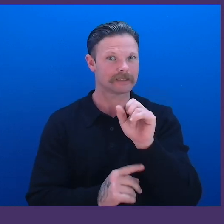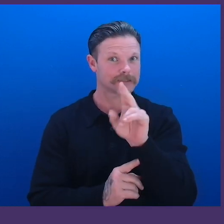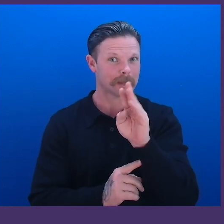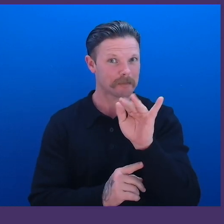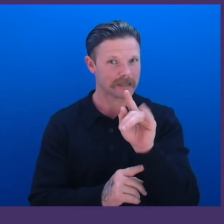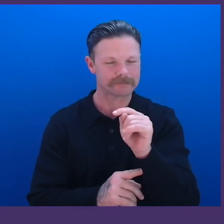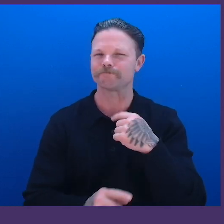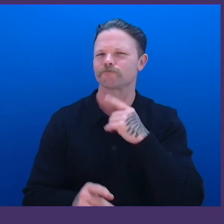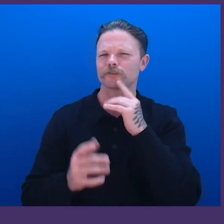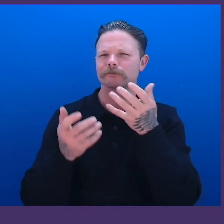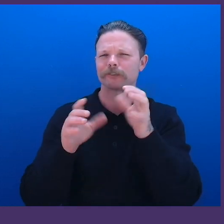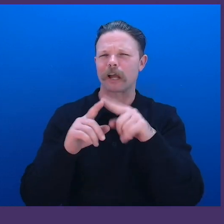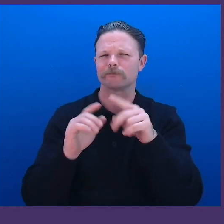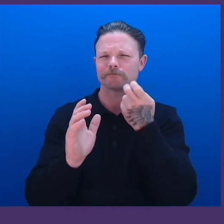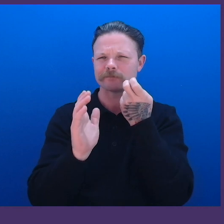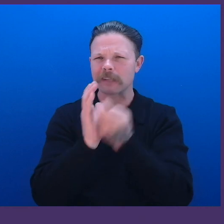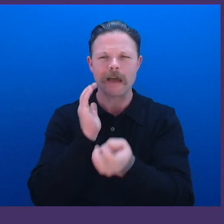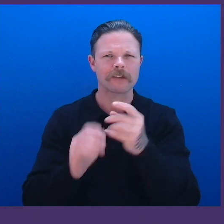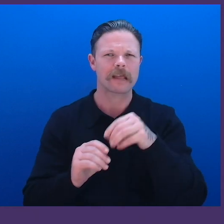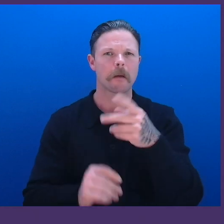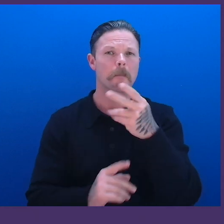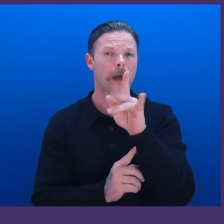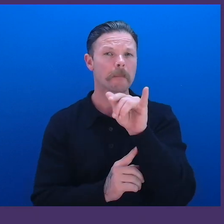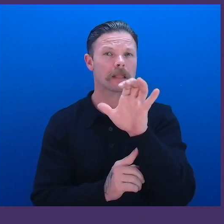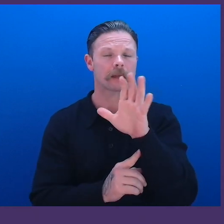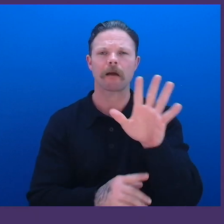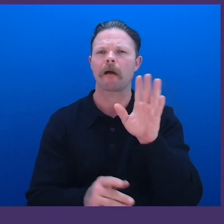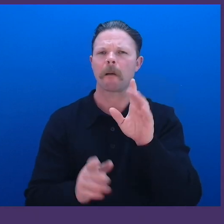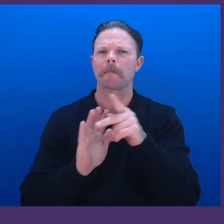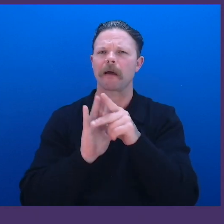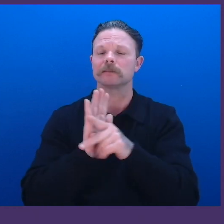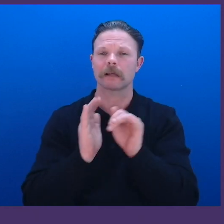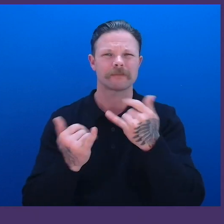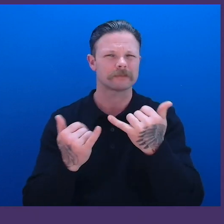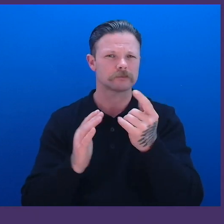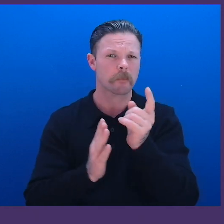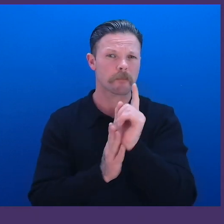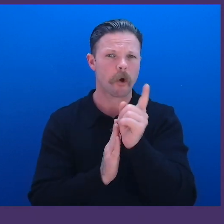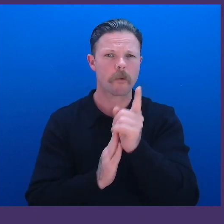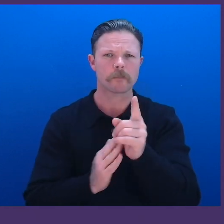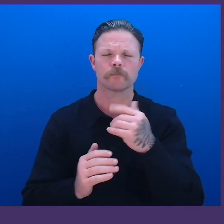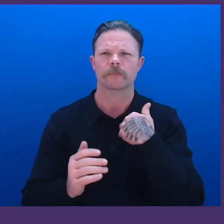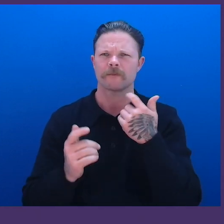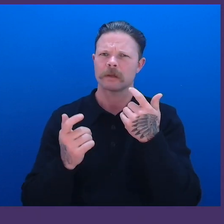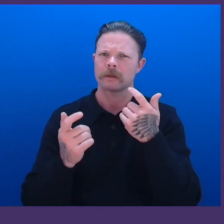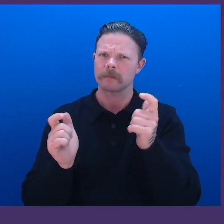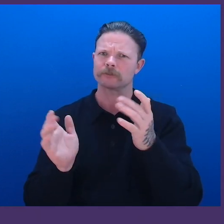into public policy at this moment when there are significant shifts in the international environment.